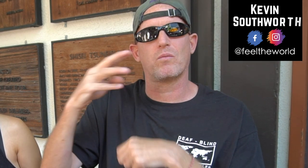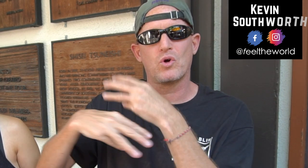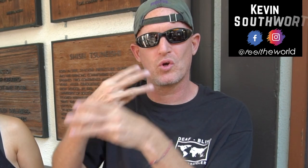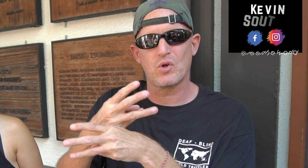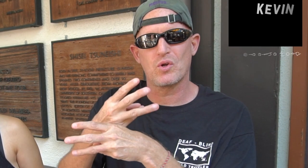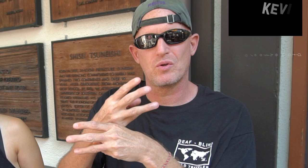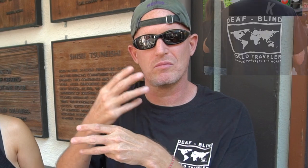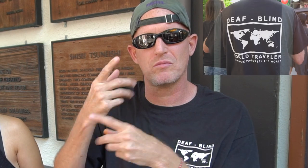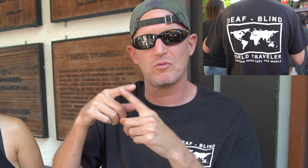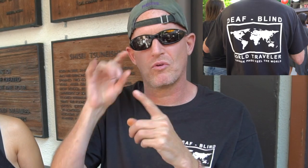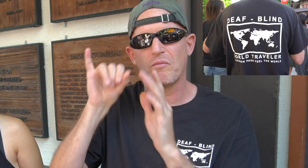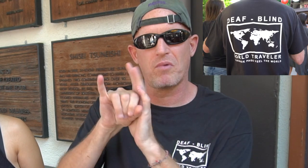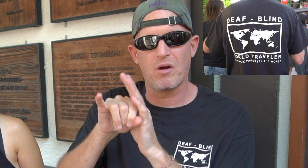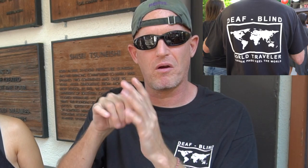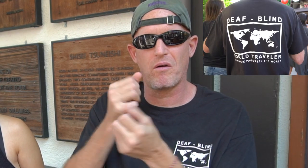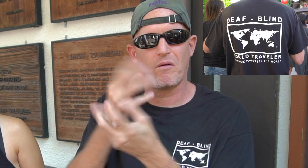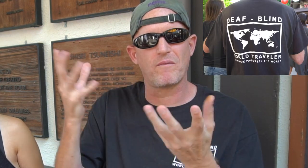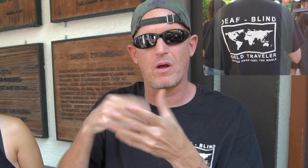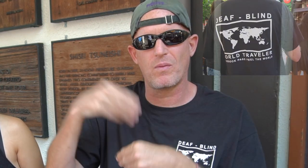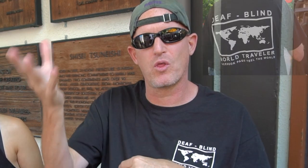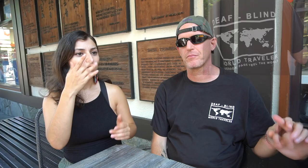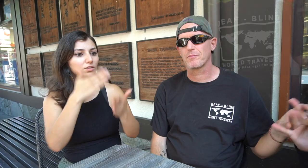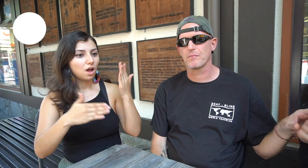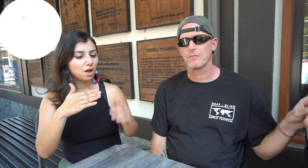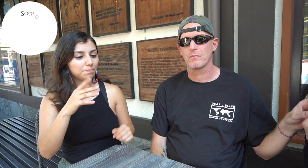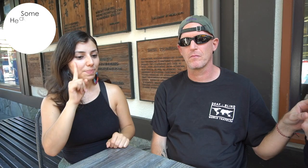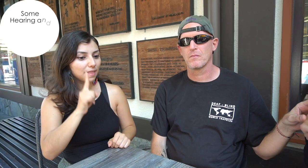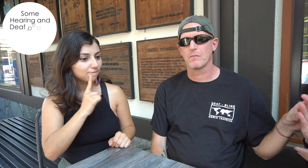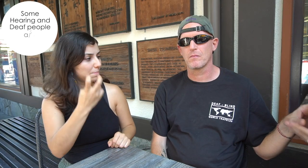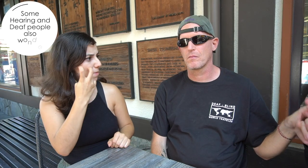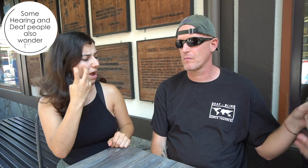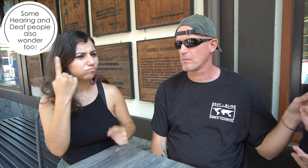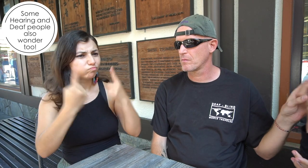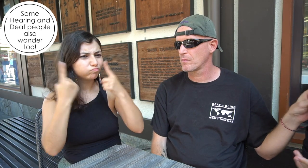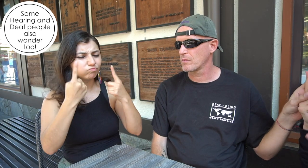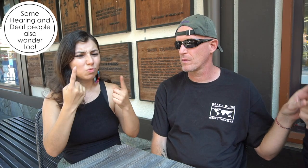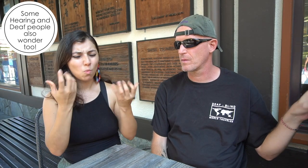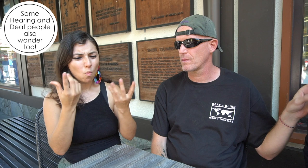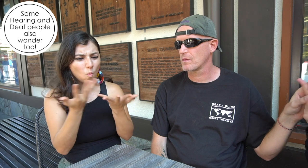through touching and feeling Stacey: Some DeafBlind wonder what are the